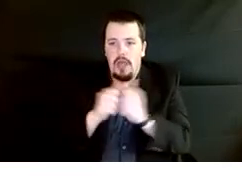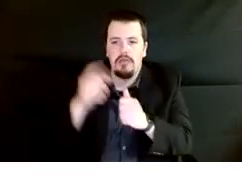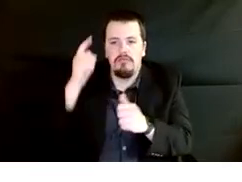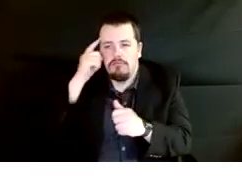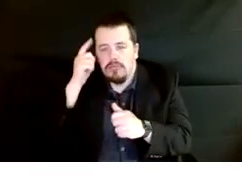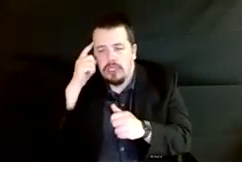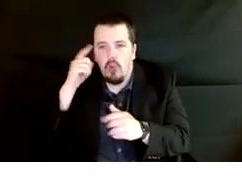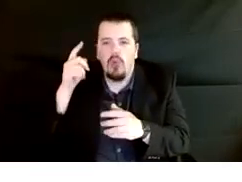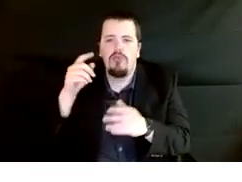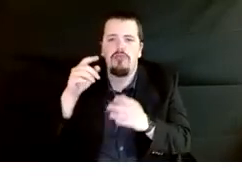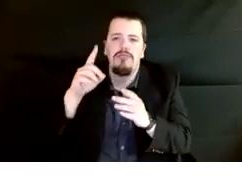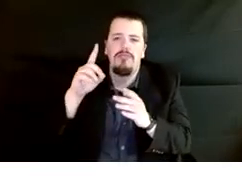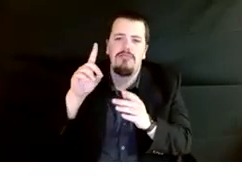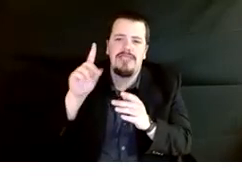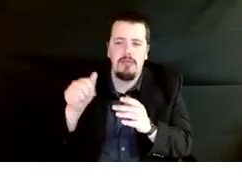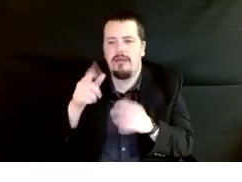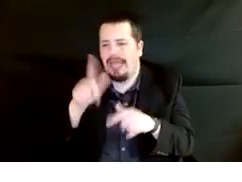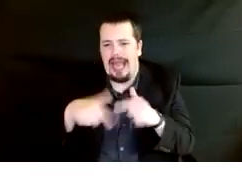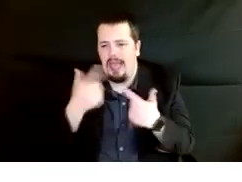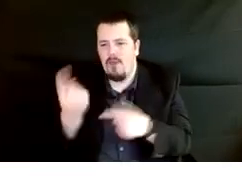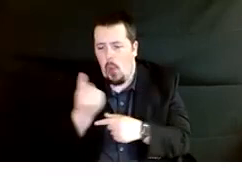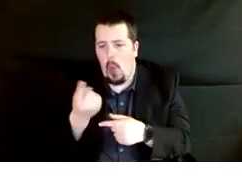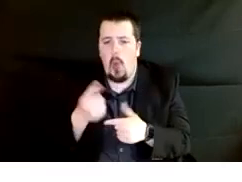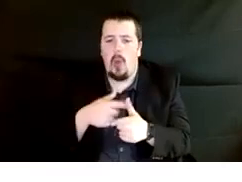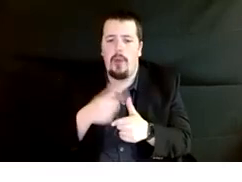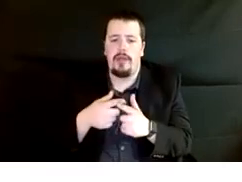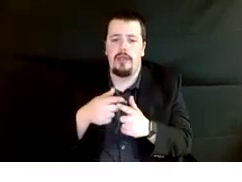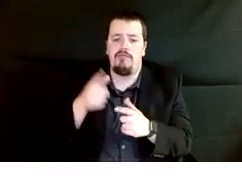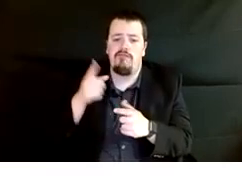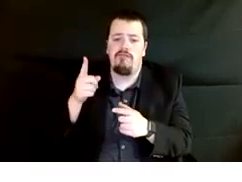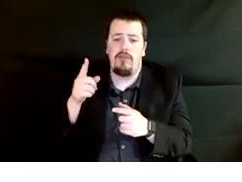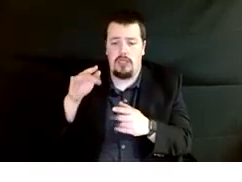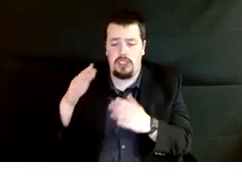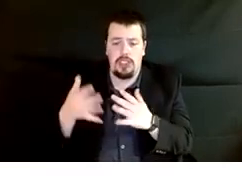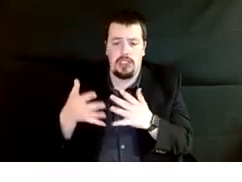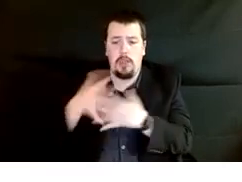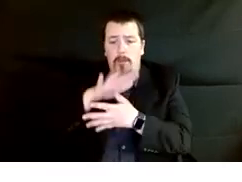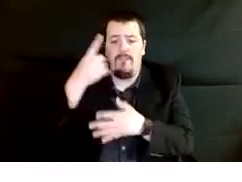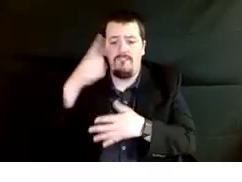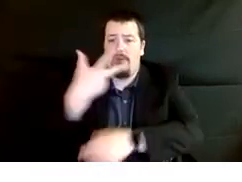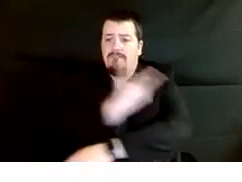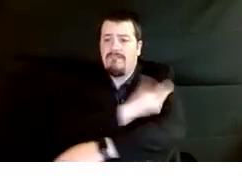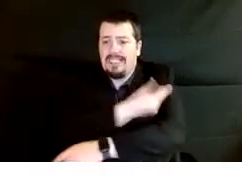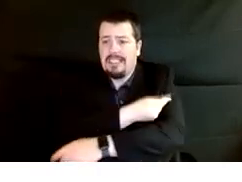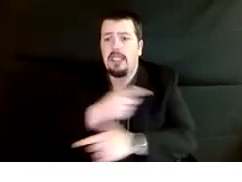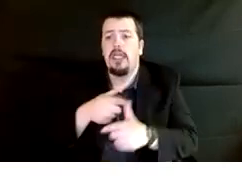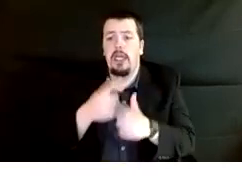um in the vaccine list - on the top tier for the vaccine list and self advocates played a very